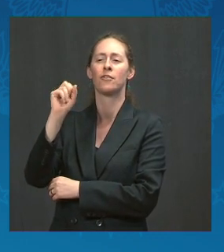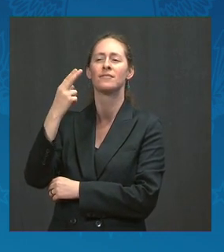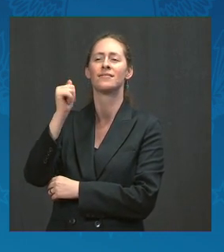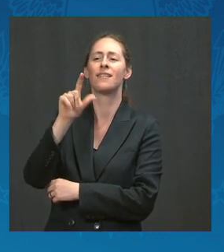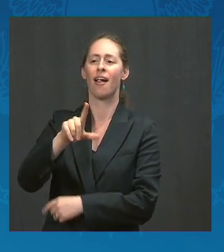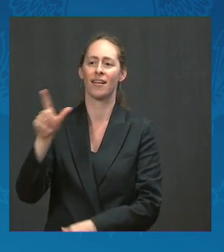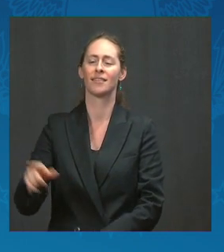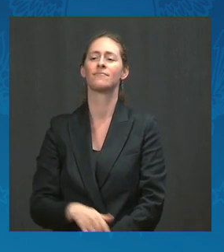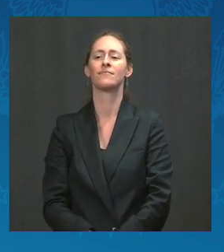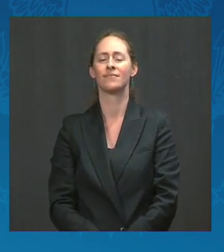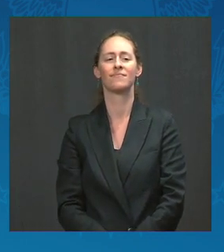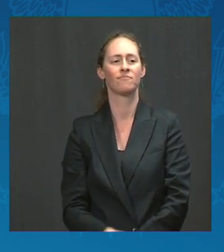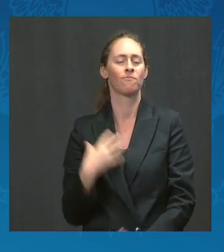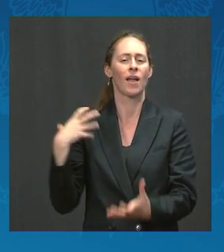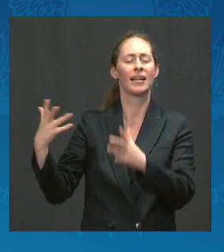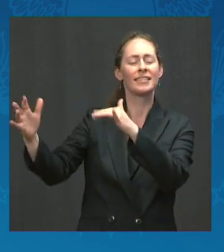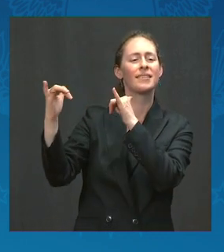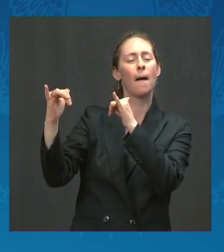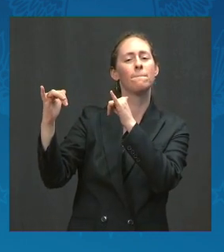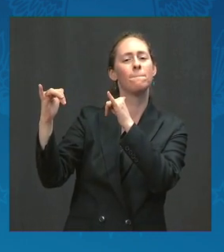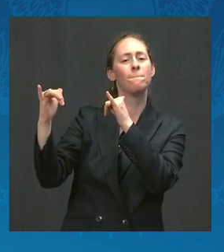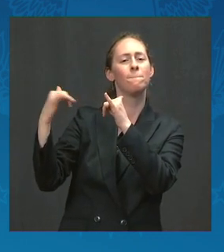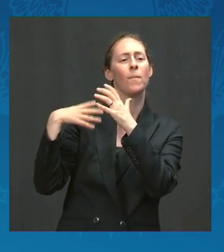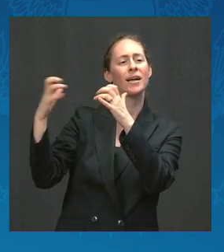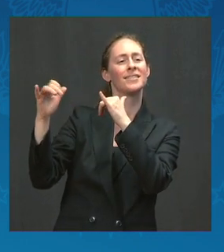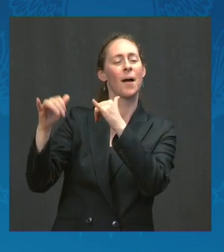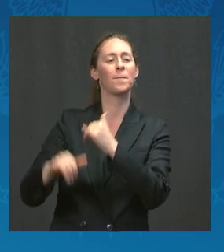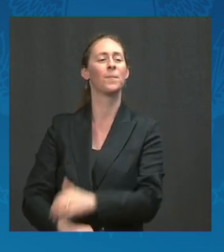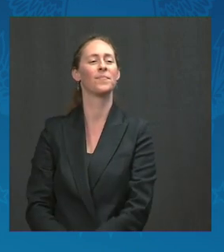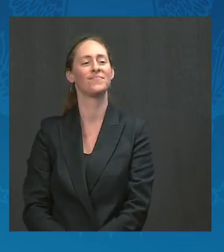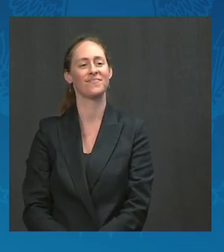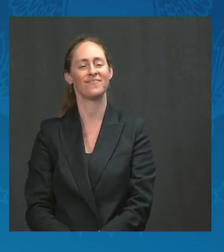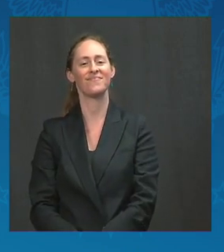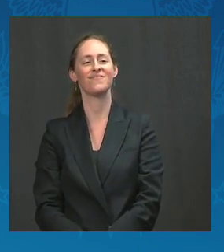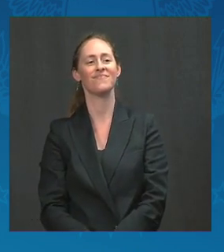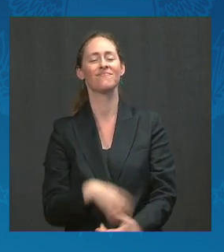to help remove the barriers that stood in their way,